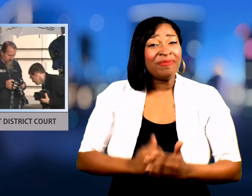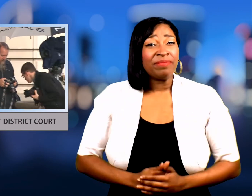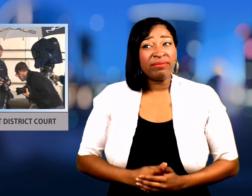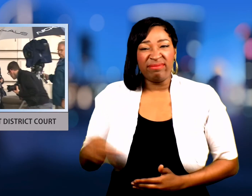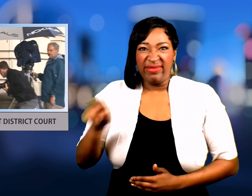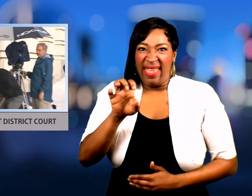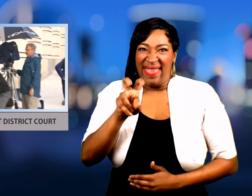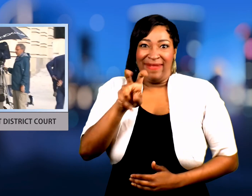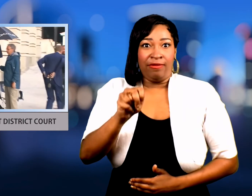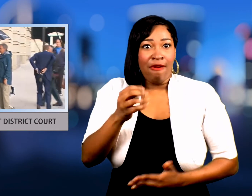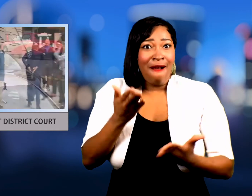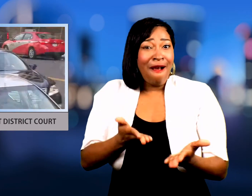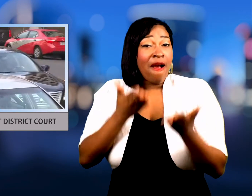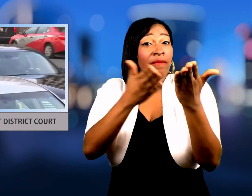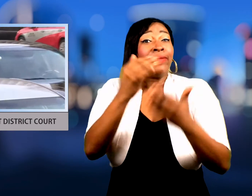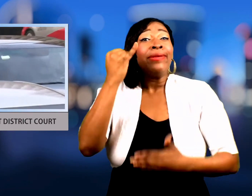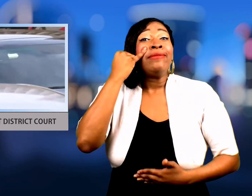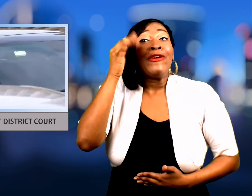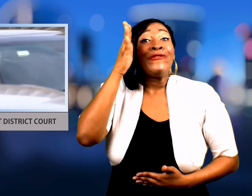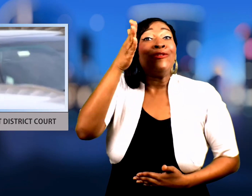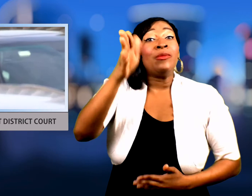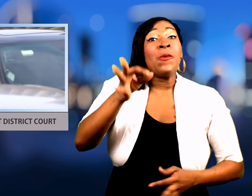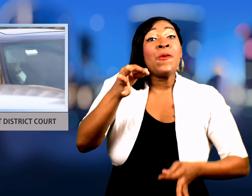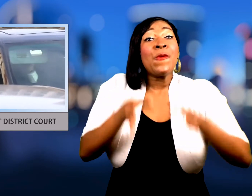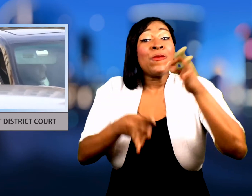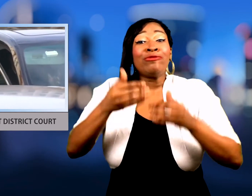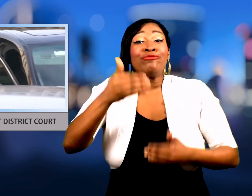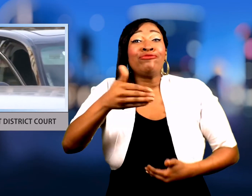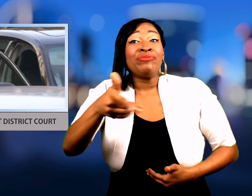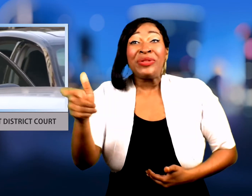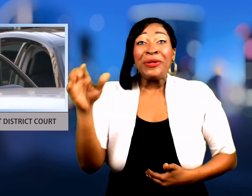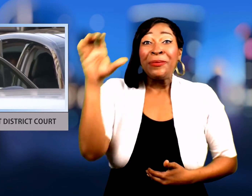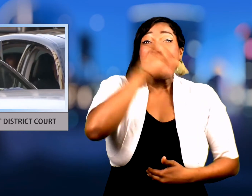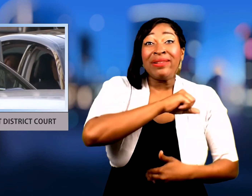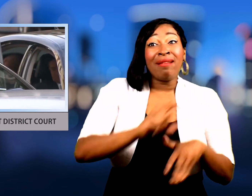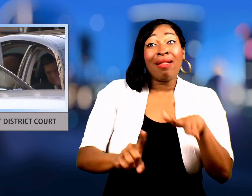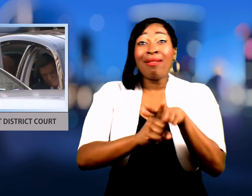He even offered to pay 10 million dollars if he failed to show up